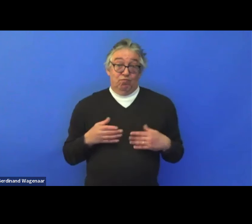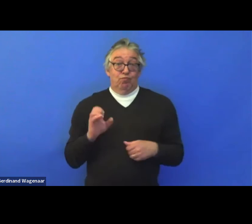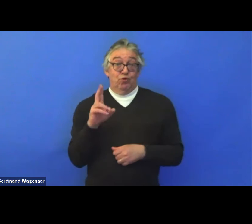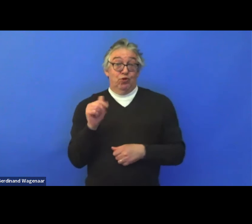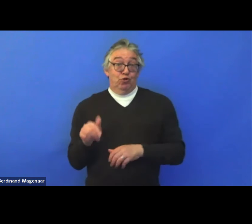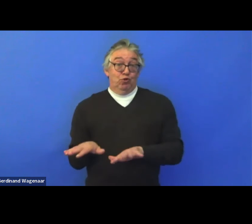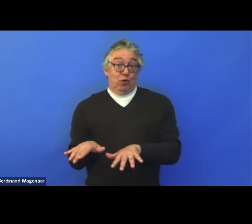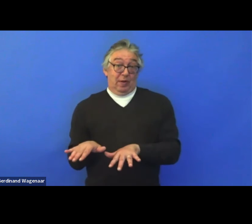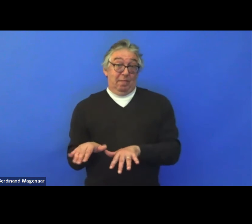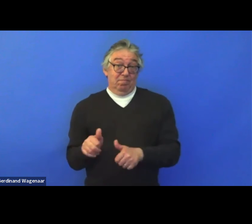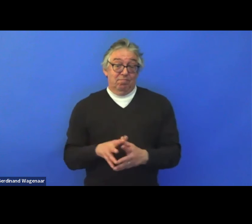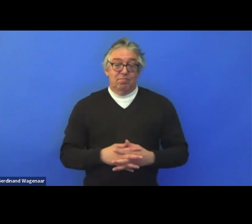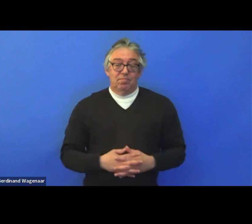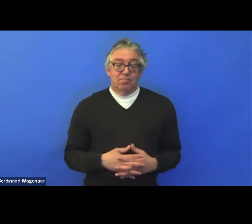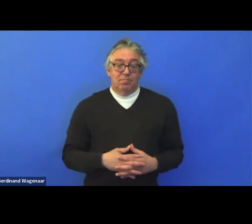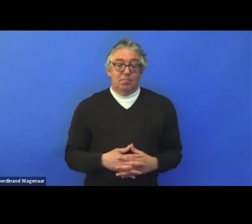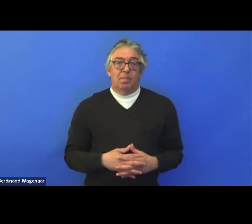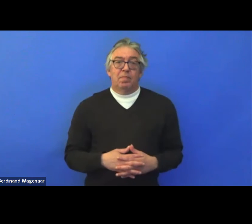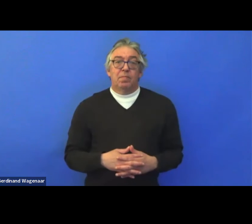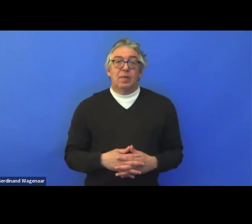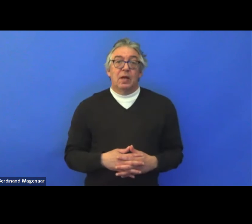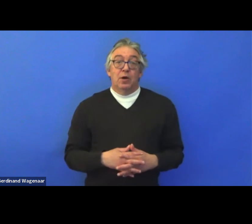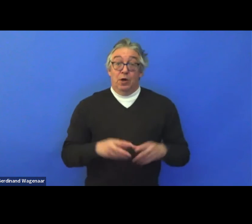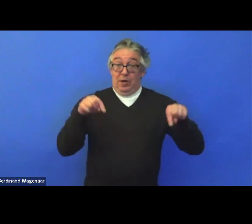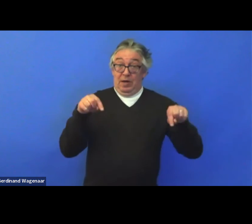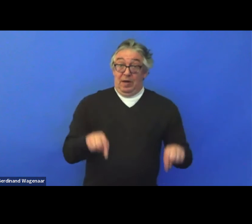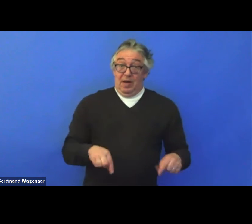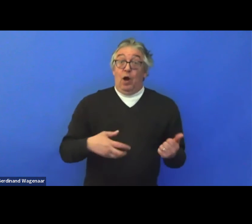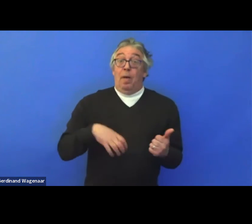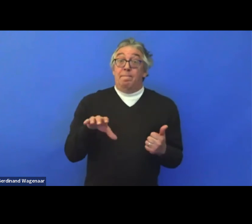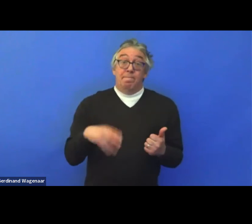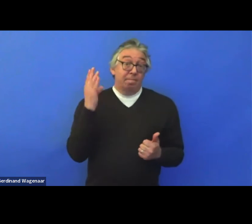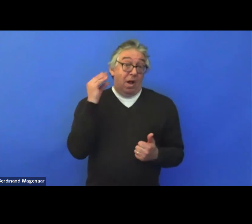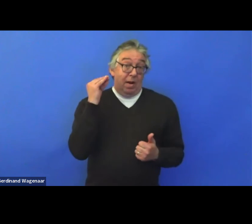The main room will have Bangla, English interpretation